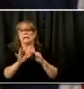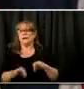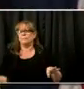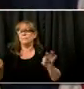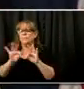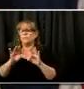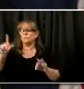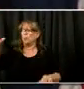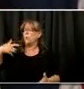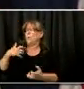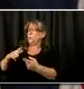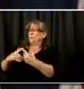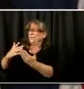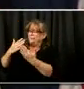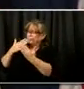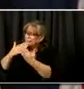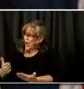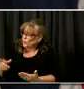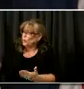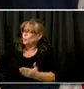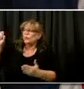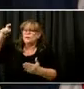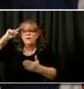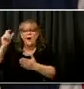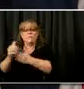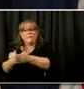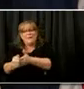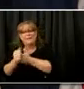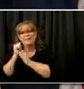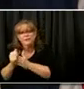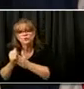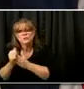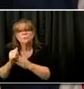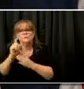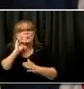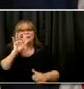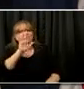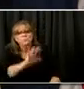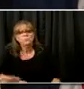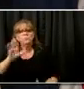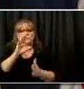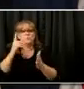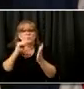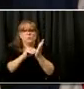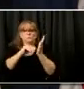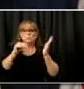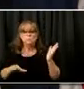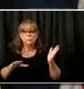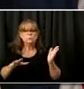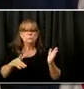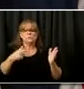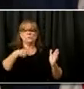all colorado students receive a quality education and even in this situation with covid so i want